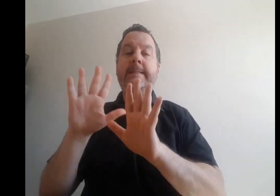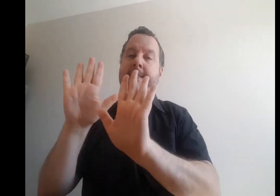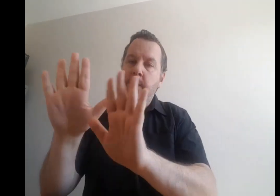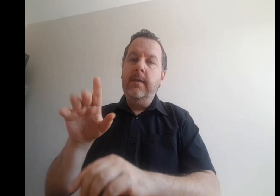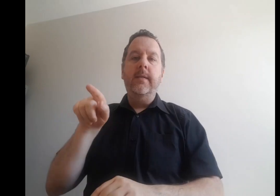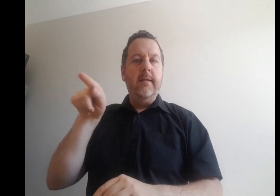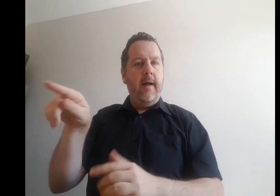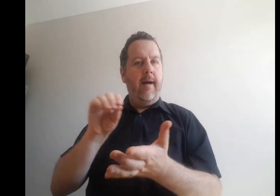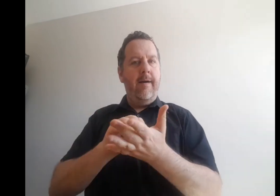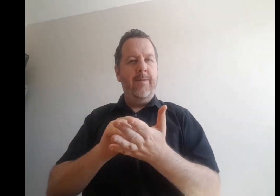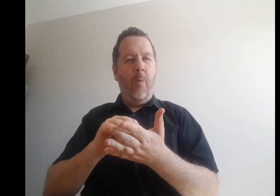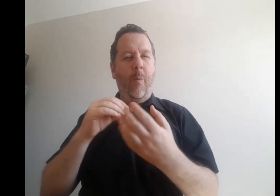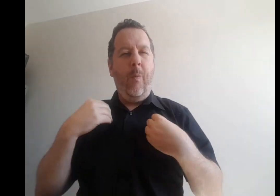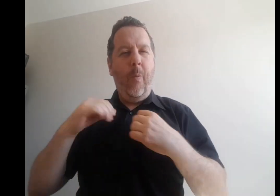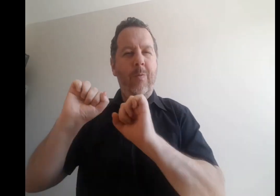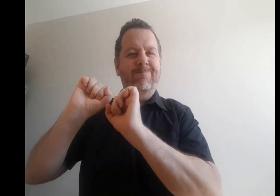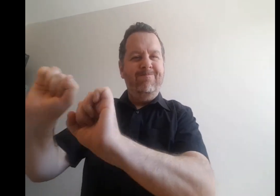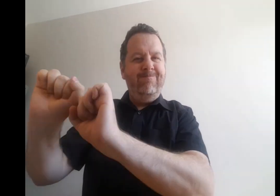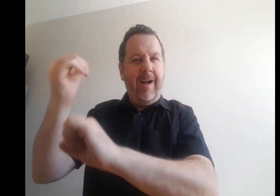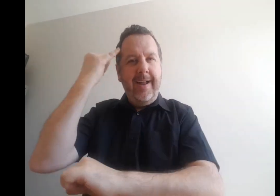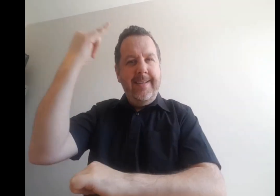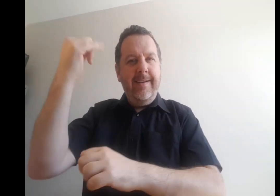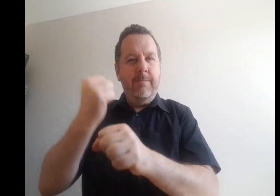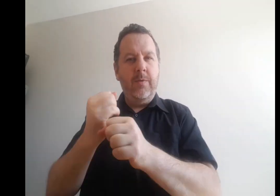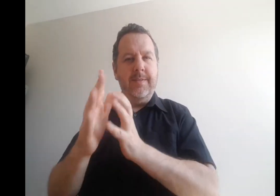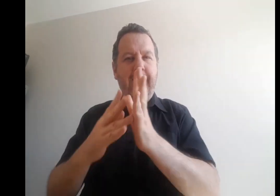He had his own ideas about sign language.